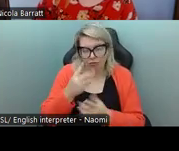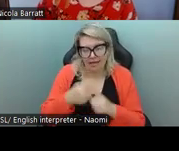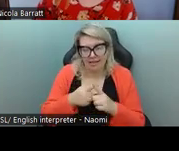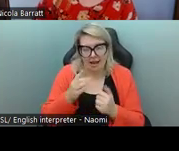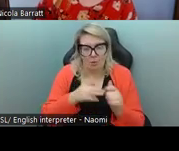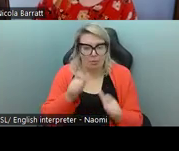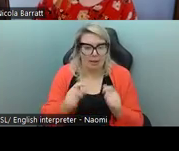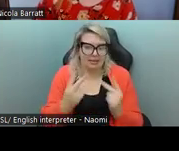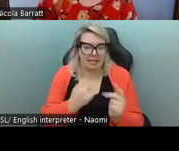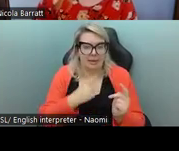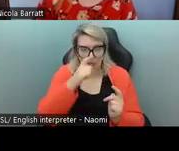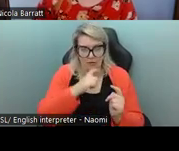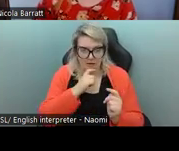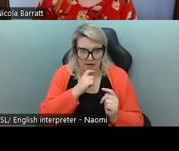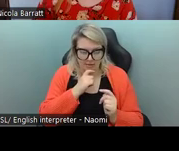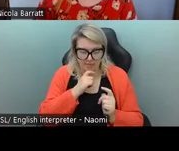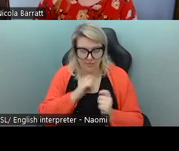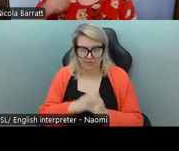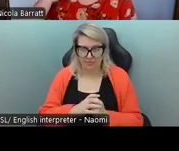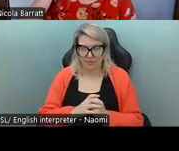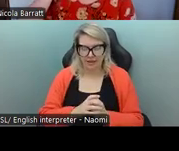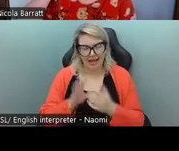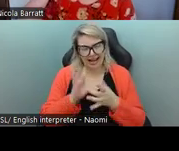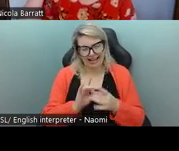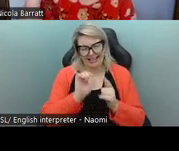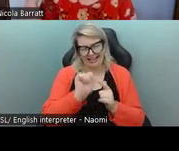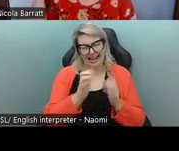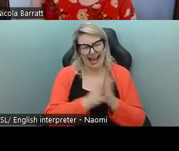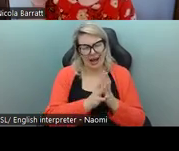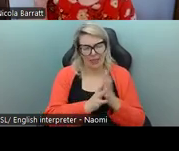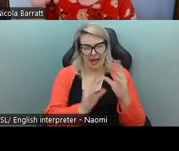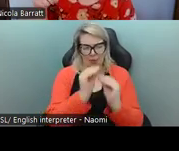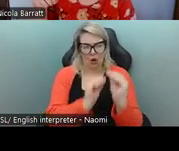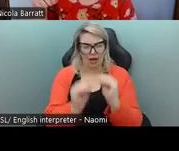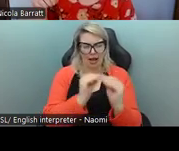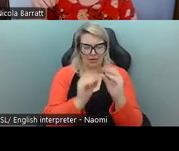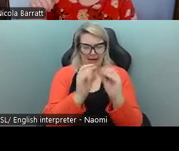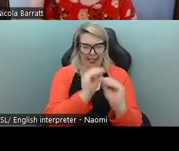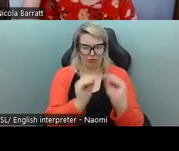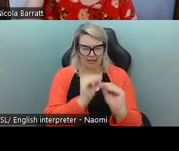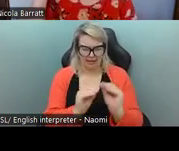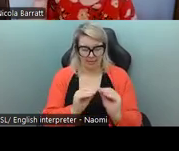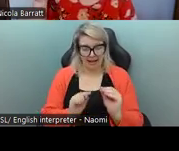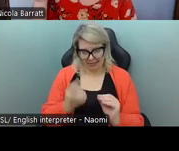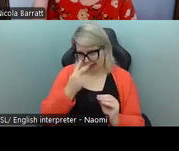This platform's algorithm is also quite unique in that it takes into account how constructive comments are underneath a post.